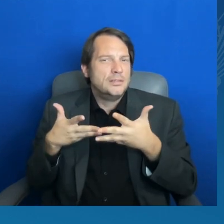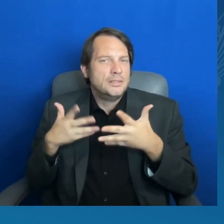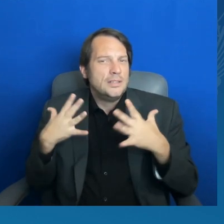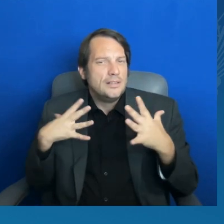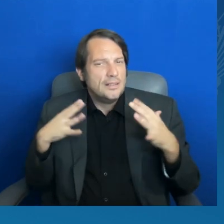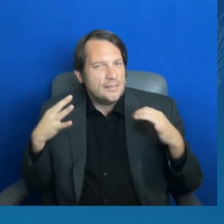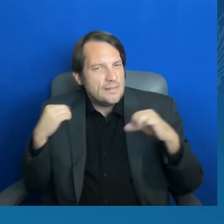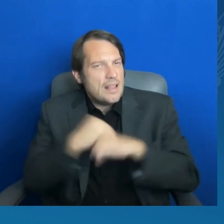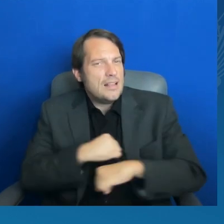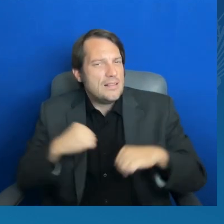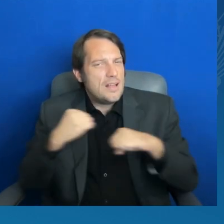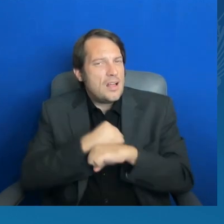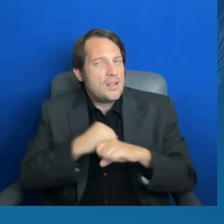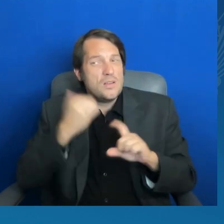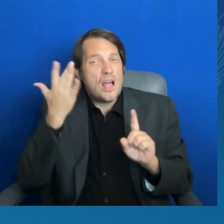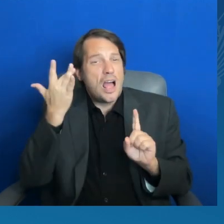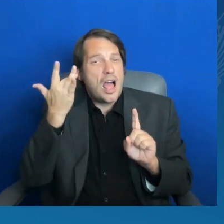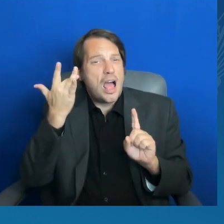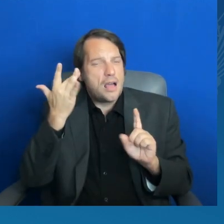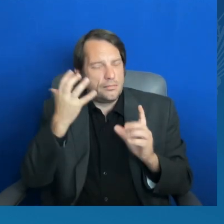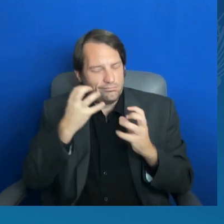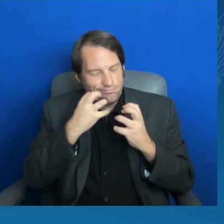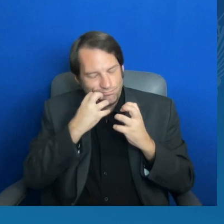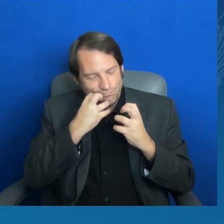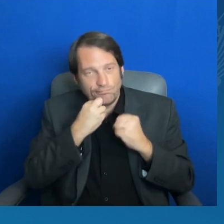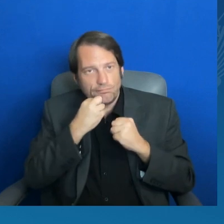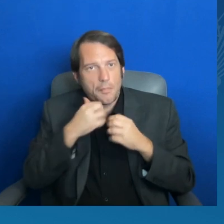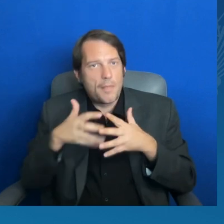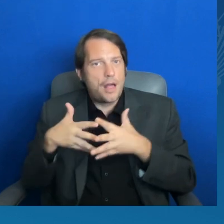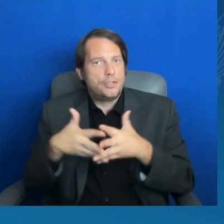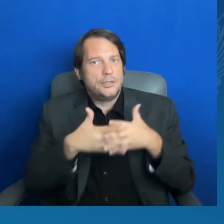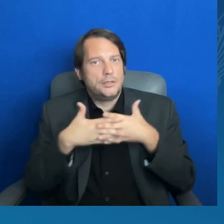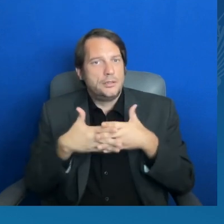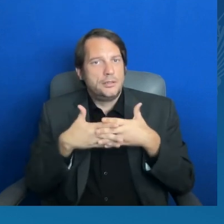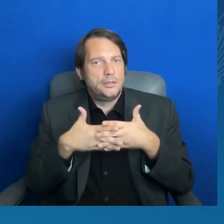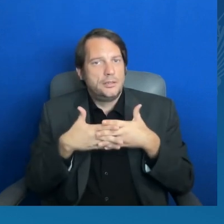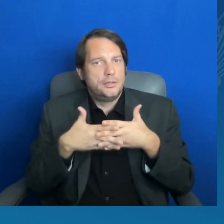Right?